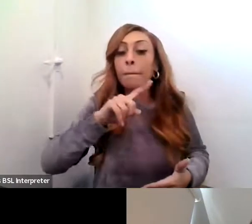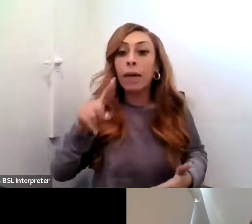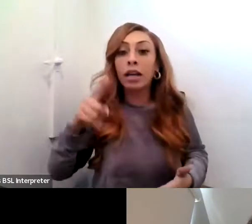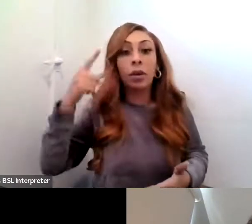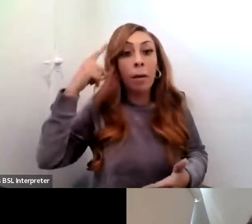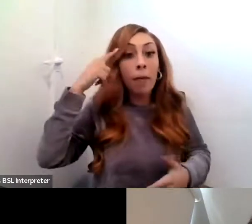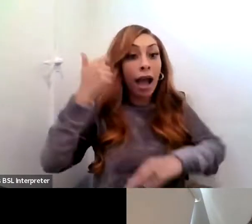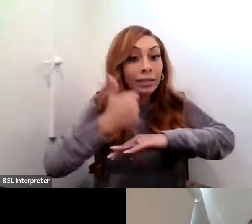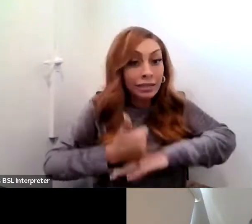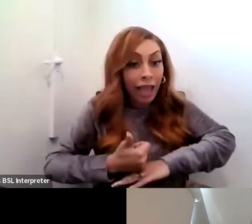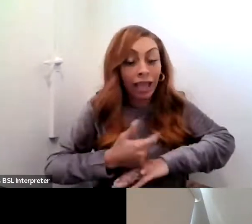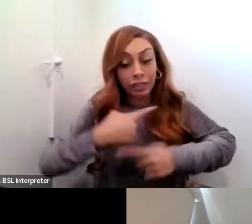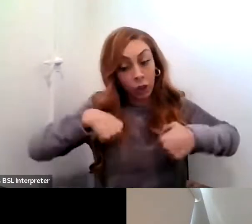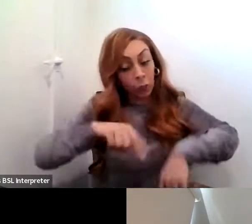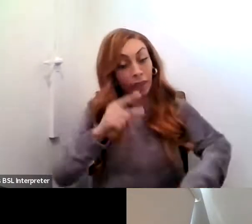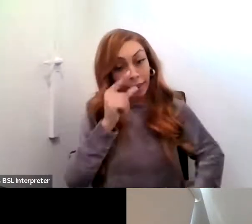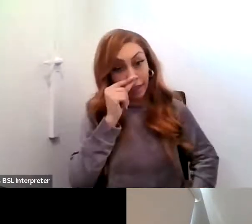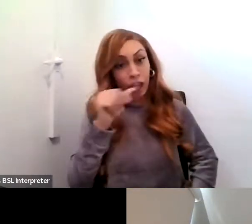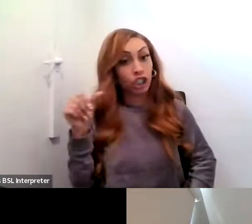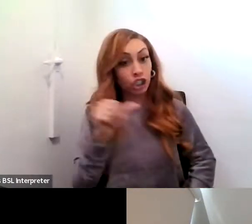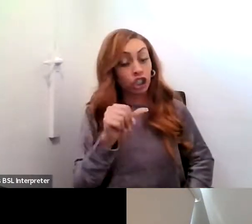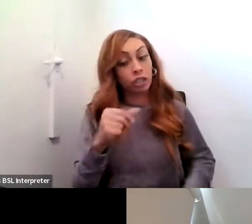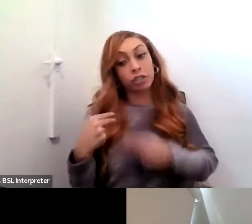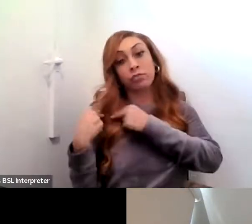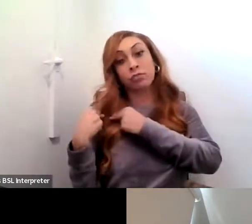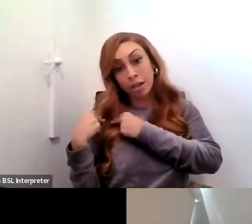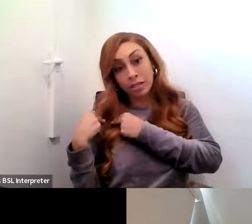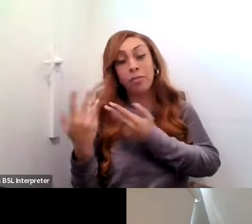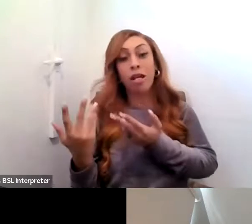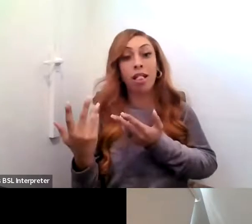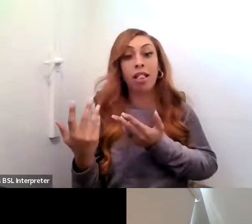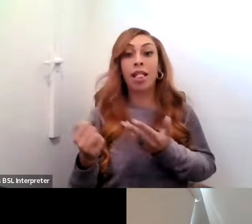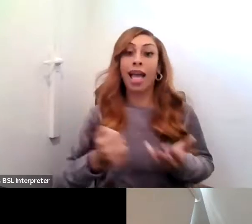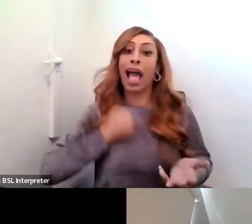But I think that we can and should all take responsibility in our organisations